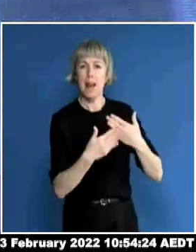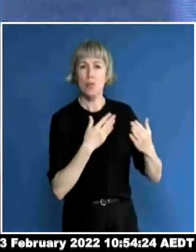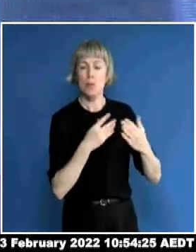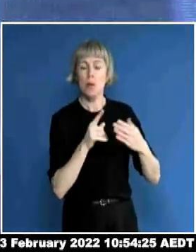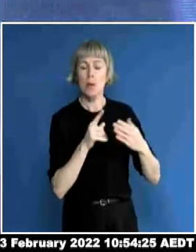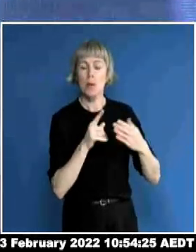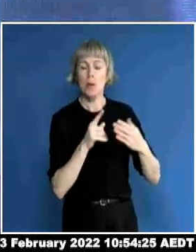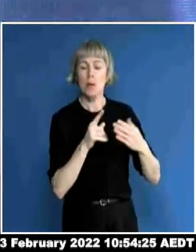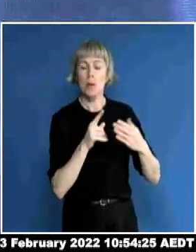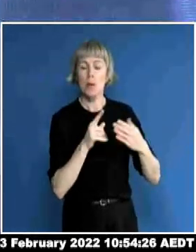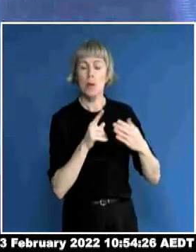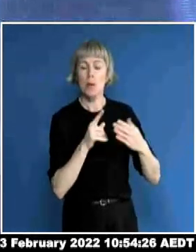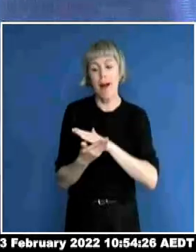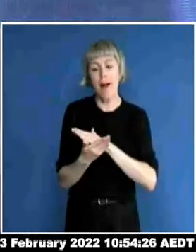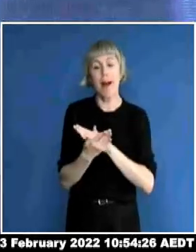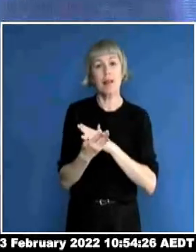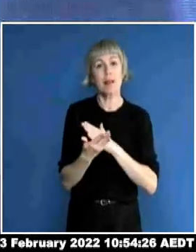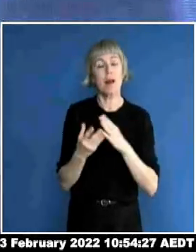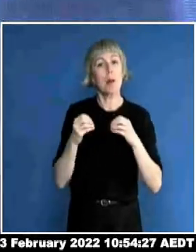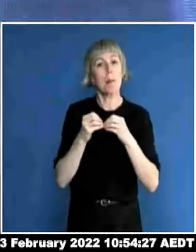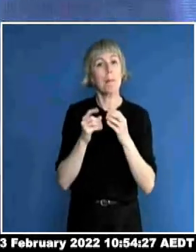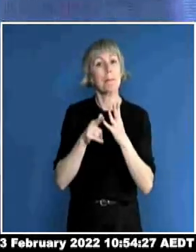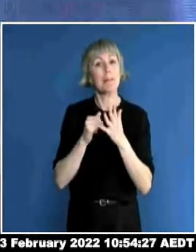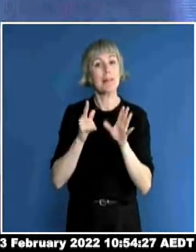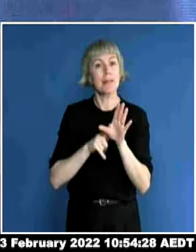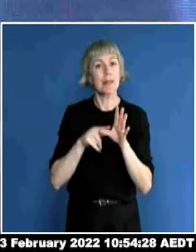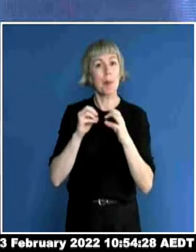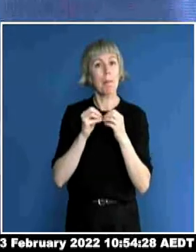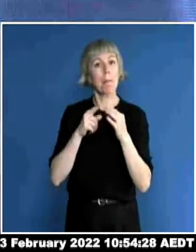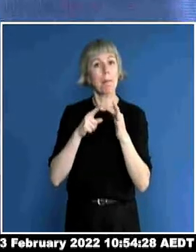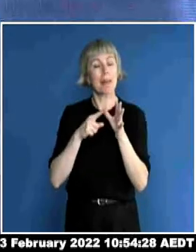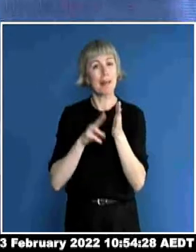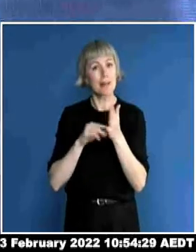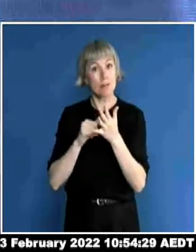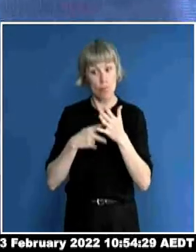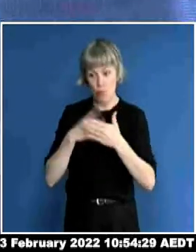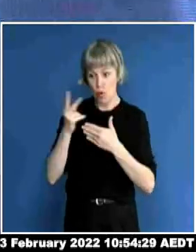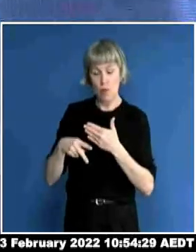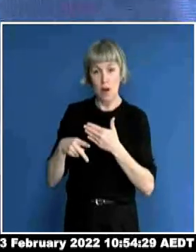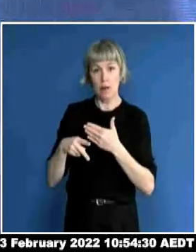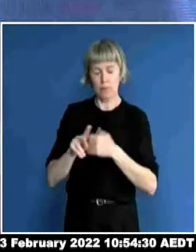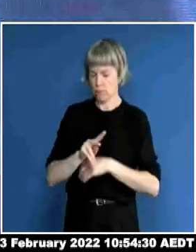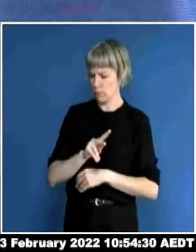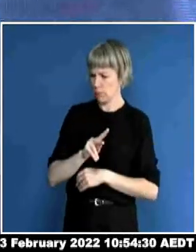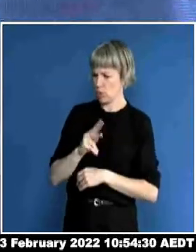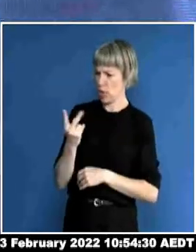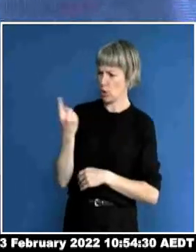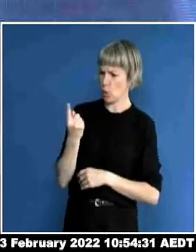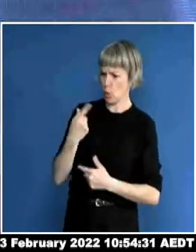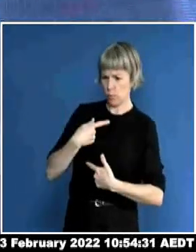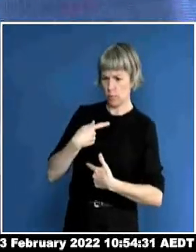employed by a different entity called TMC Solutions trading as TLH Group Holdings.